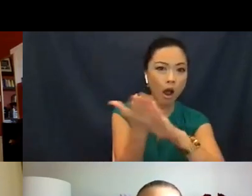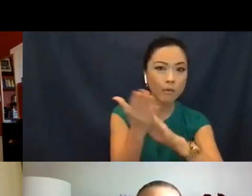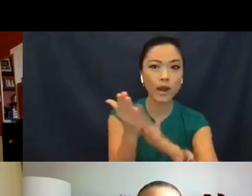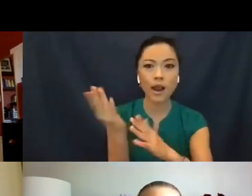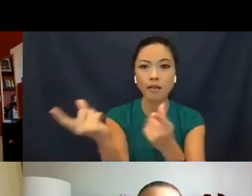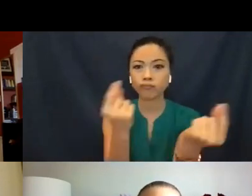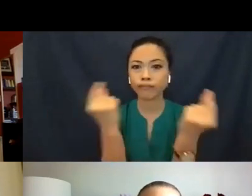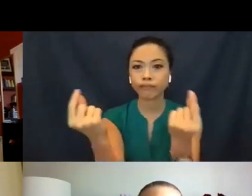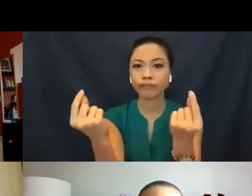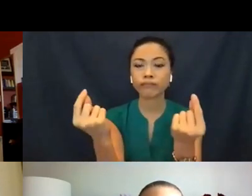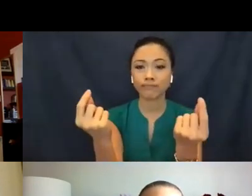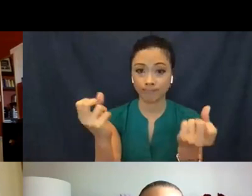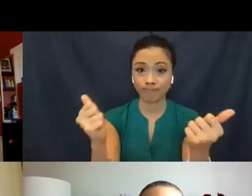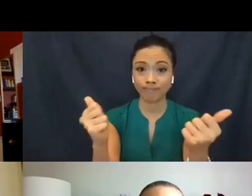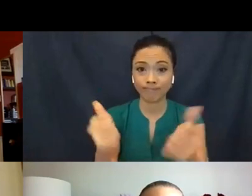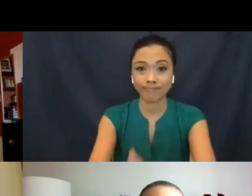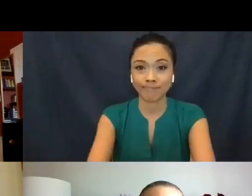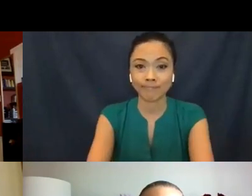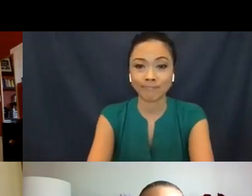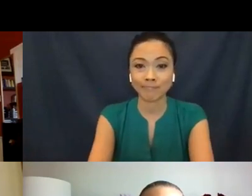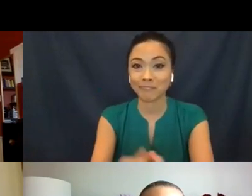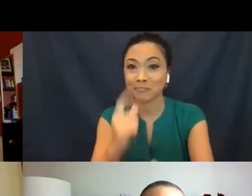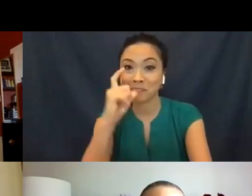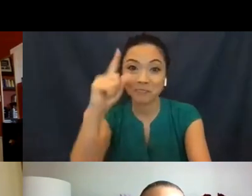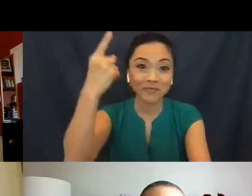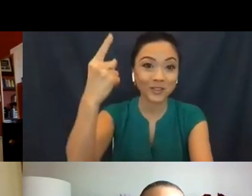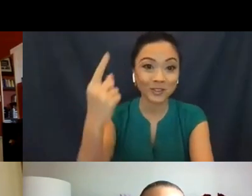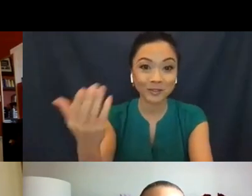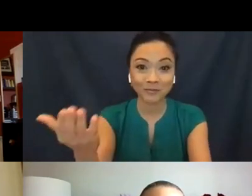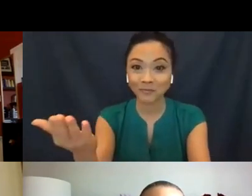Anybody wants to go first?